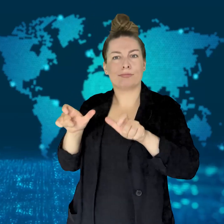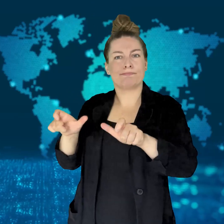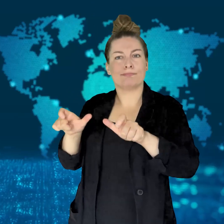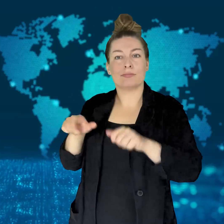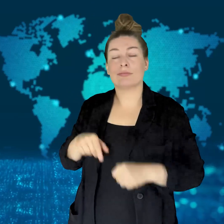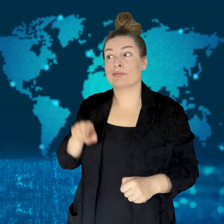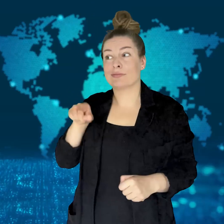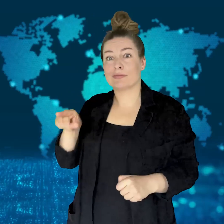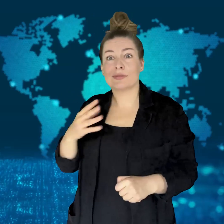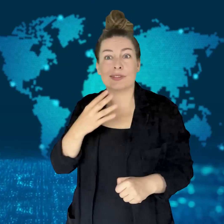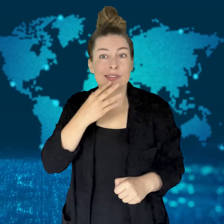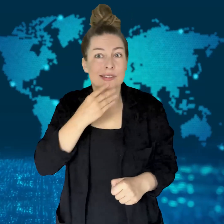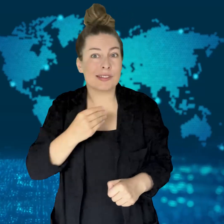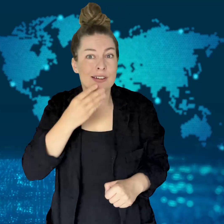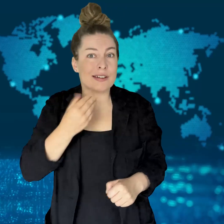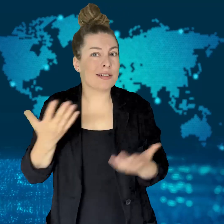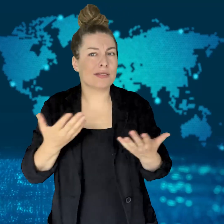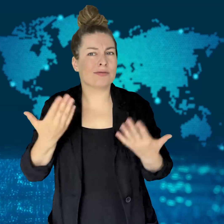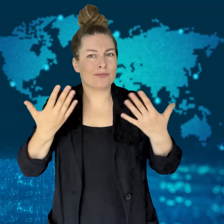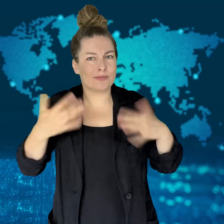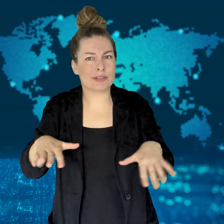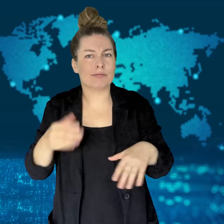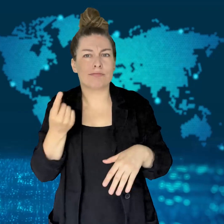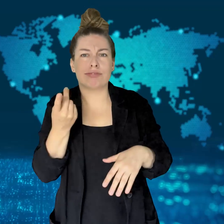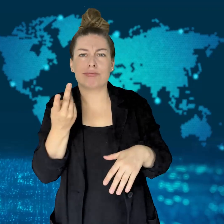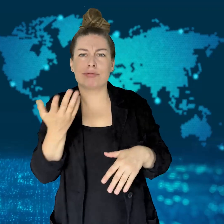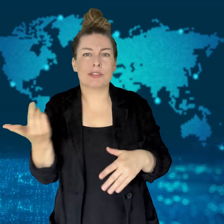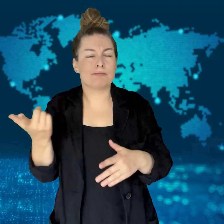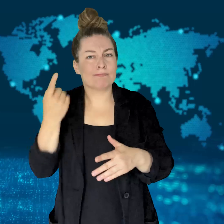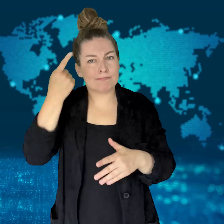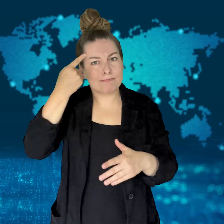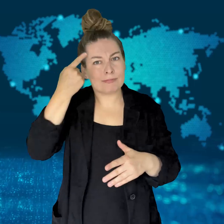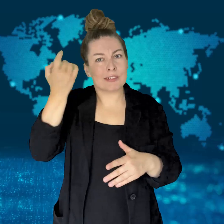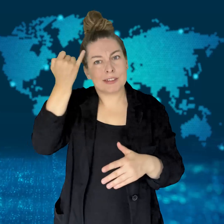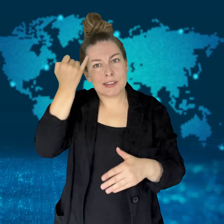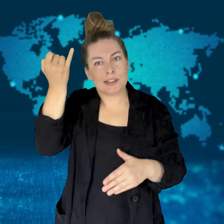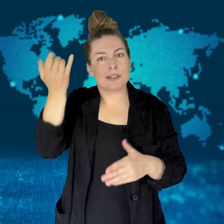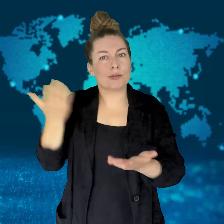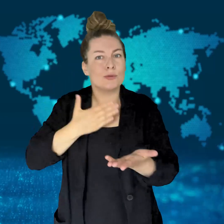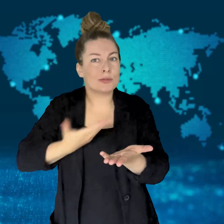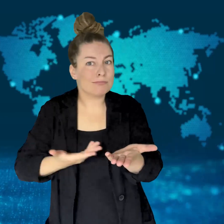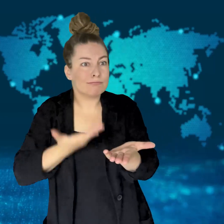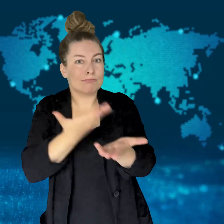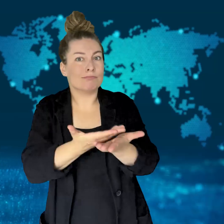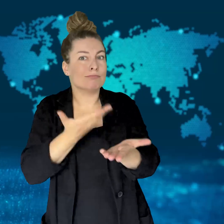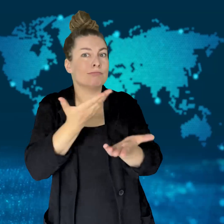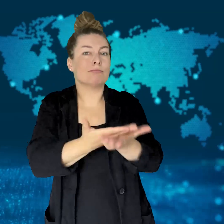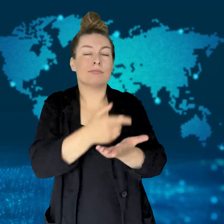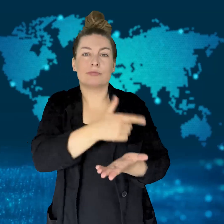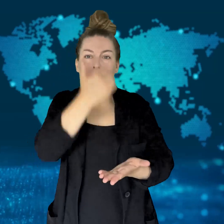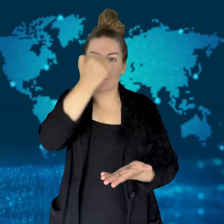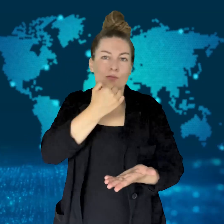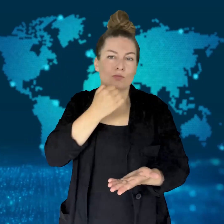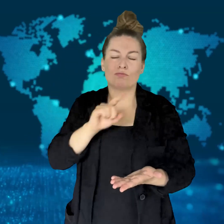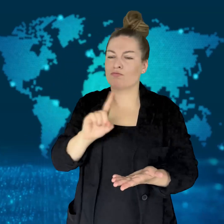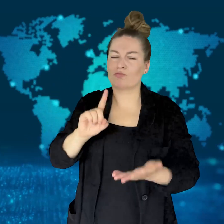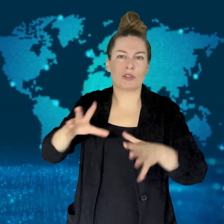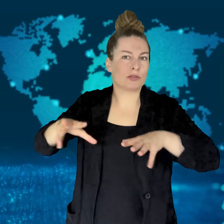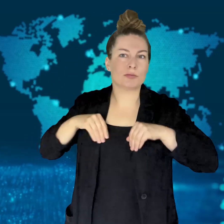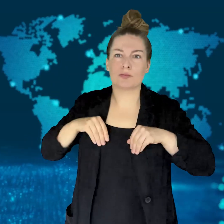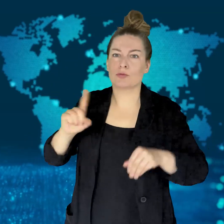New proposals by Hamas have added demands and changes beyond